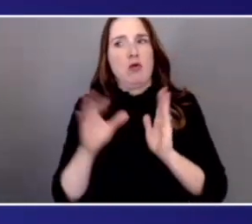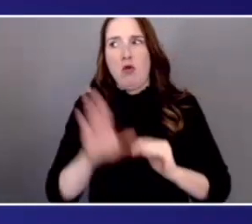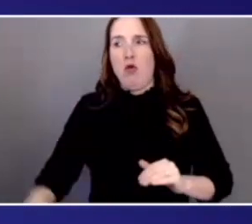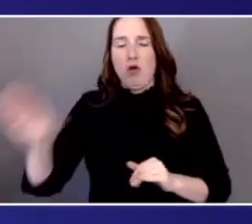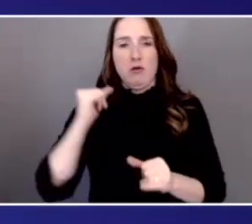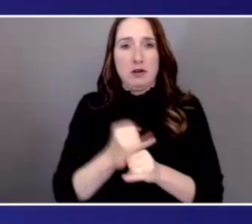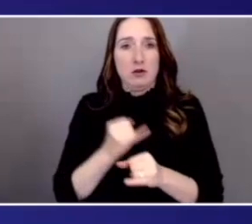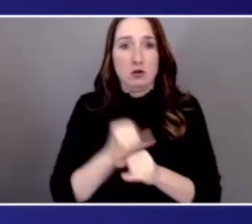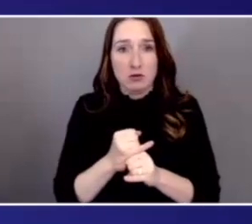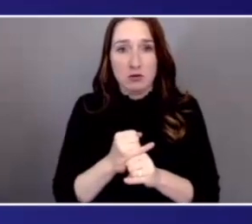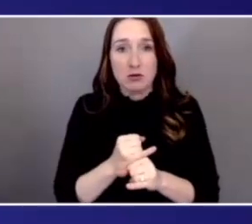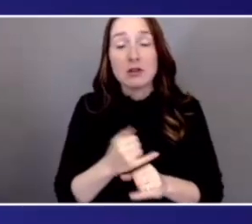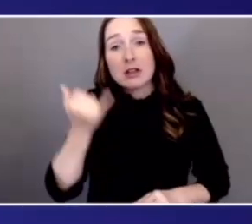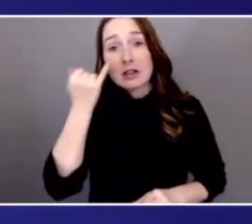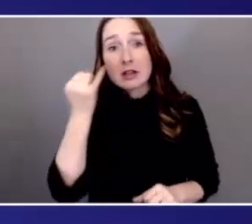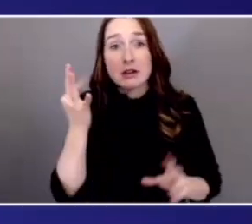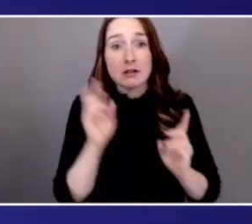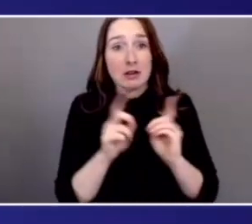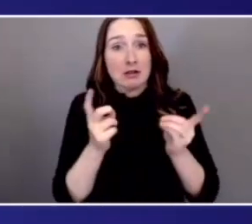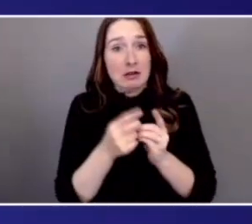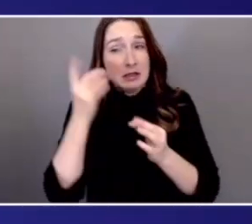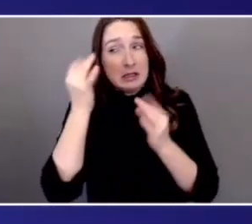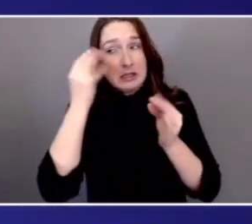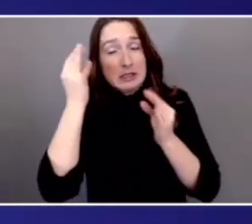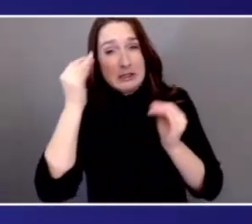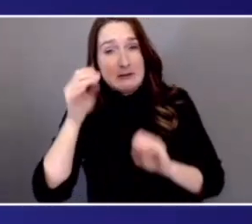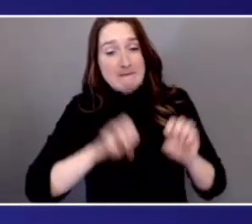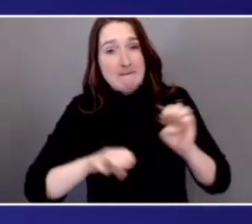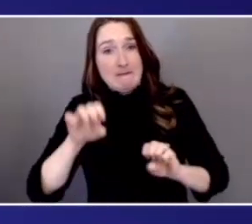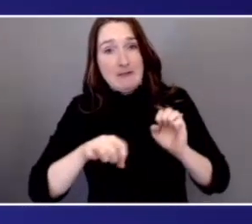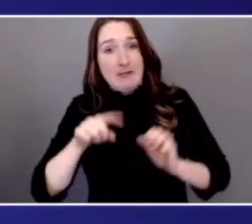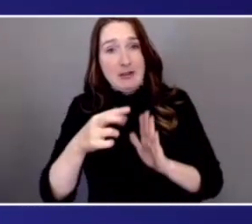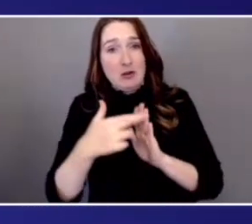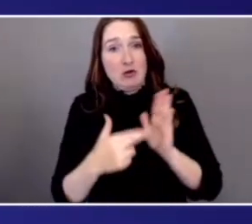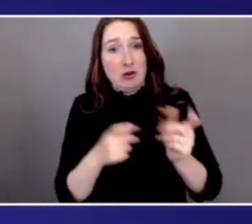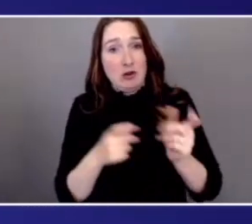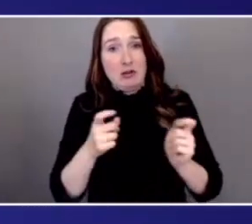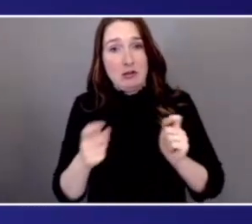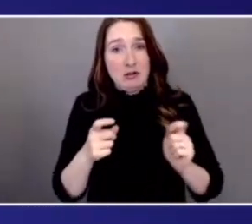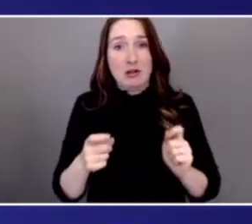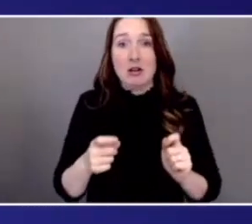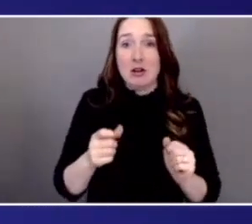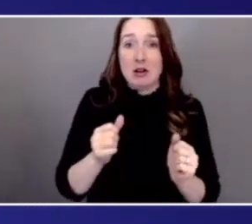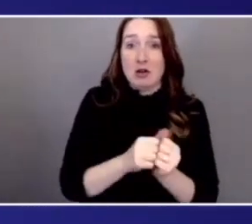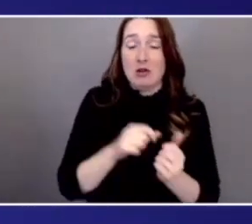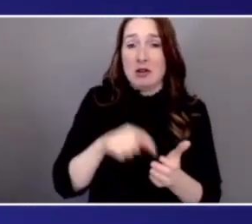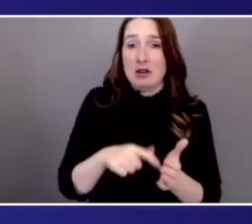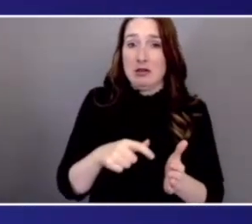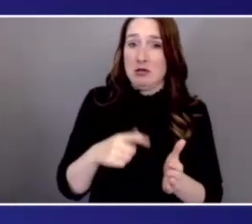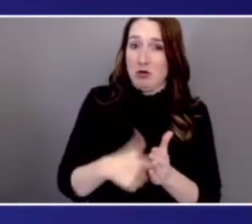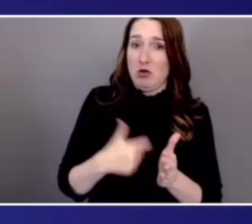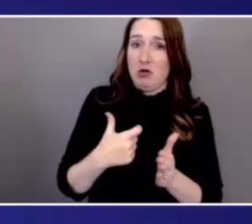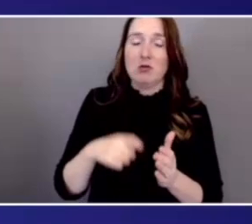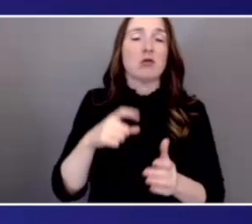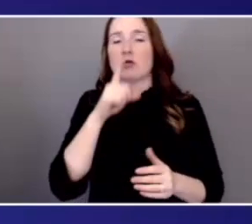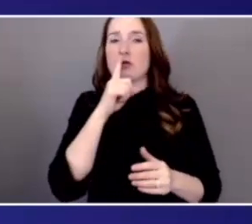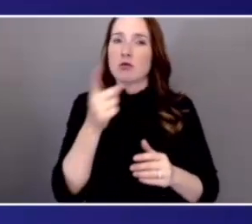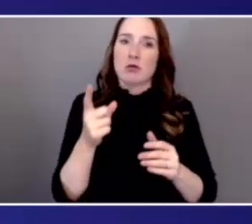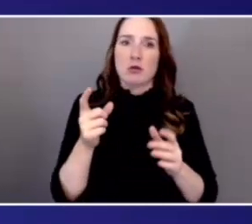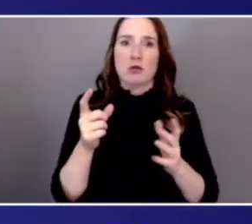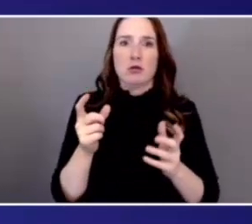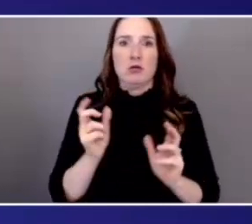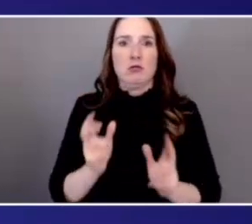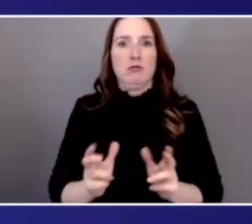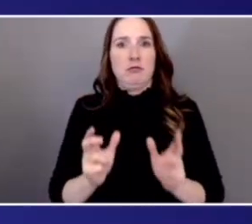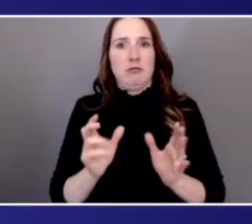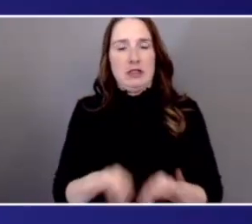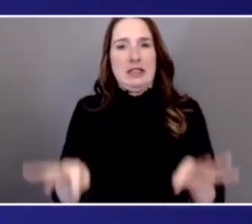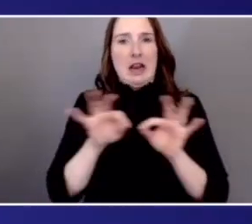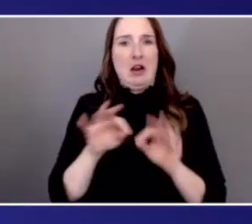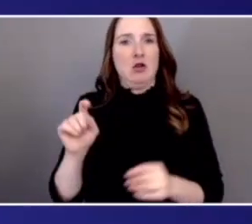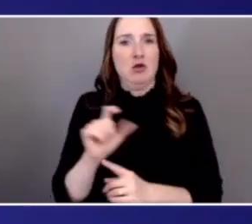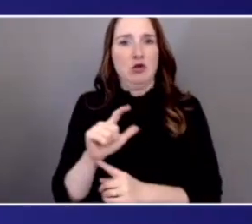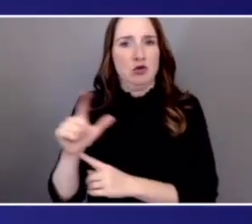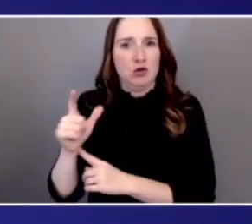If the department is considering evaluating these regulations, I urge cost. The regulations are essential tools for compliance carefully aligned with the statute's purpose.